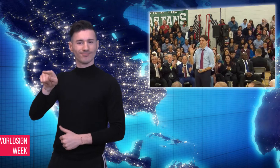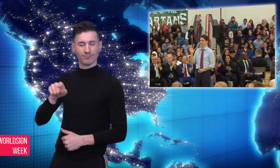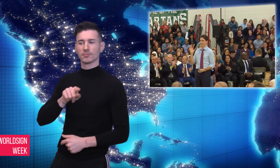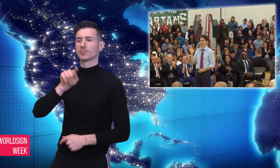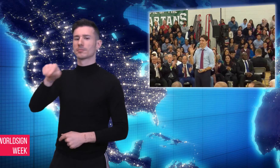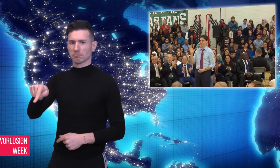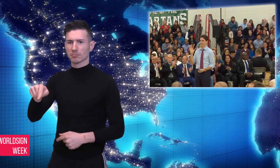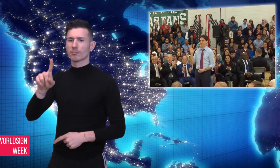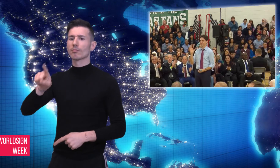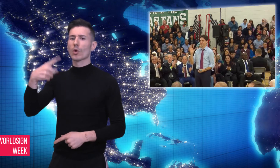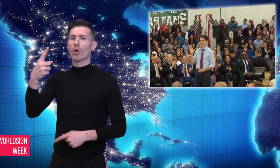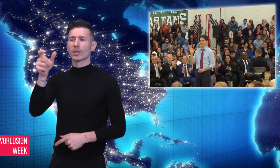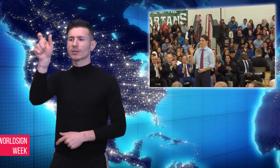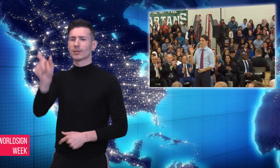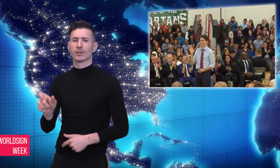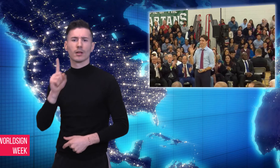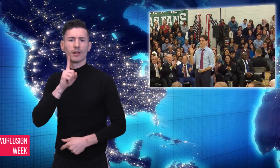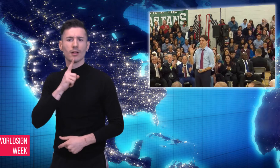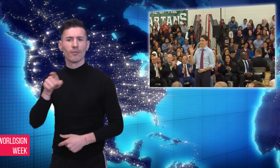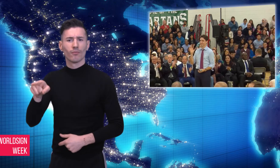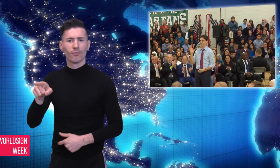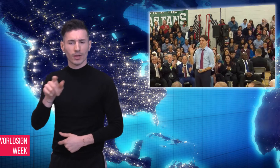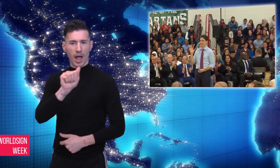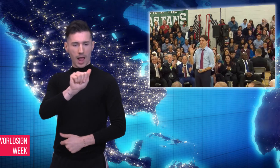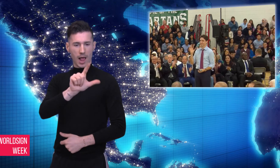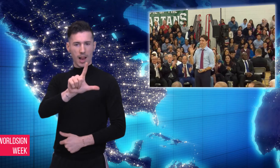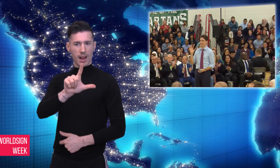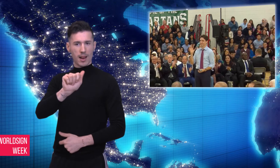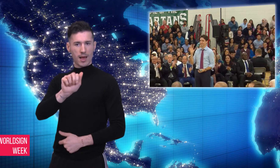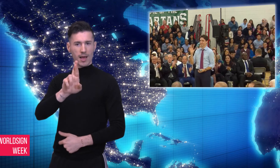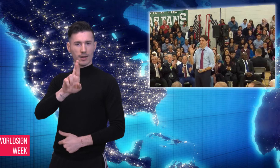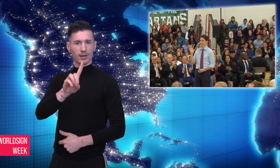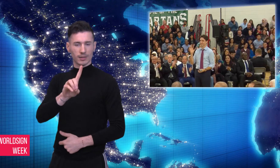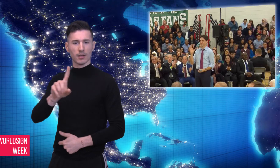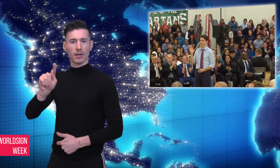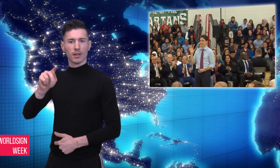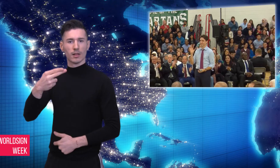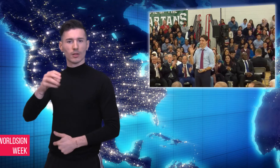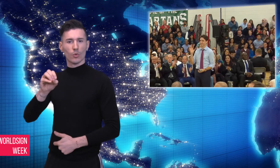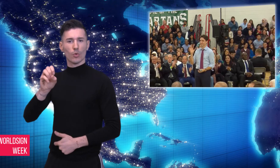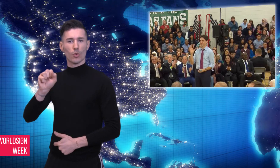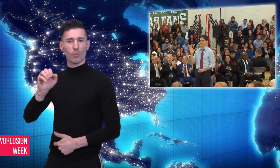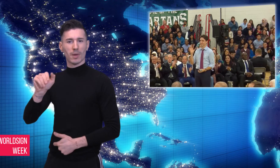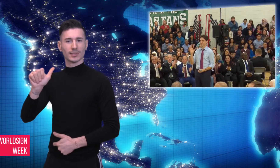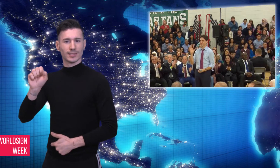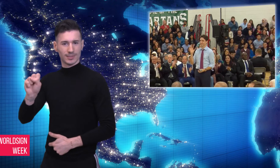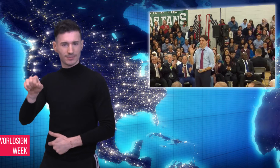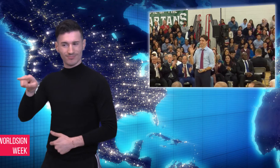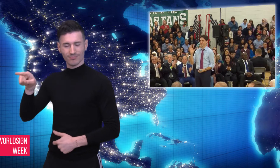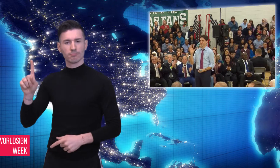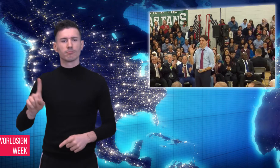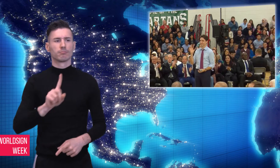At the University of Regina Town Hall meeting, Allard Thomas